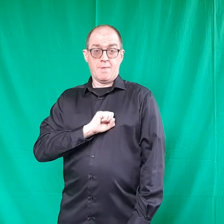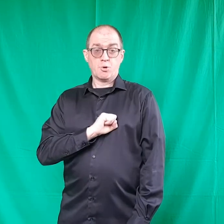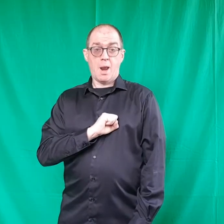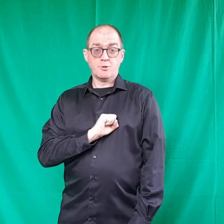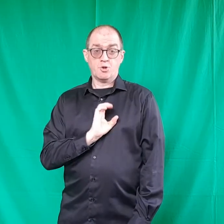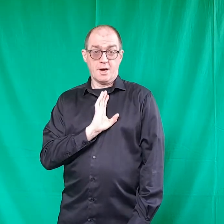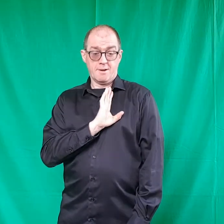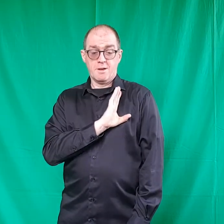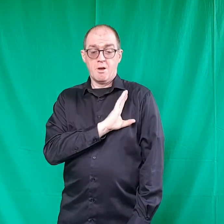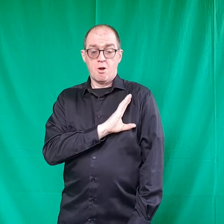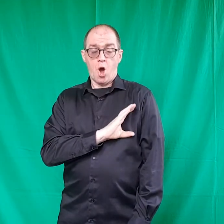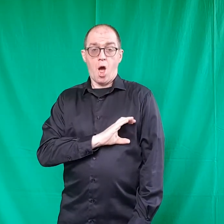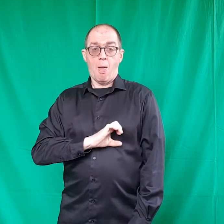And then you clench it.